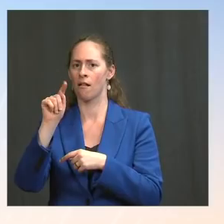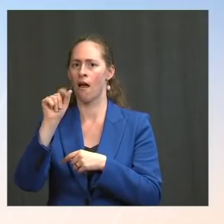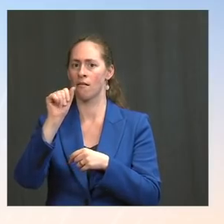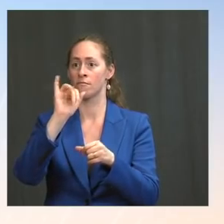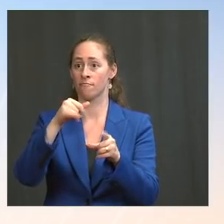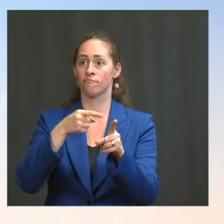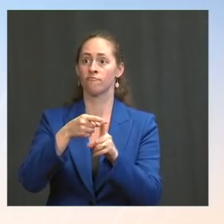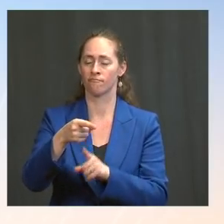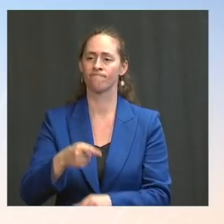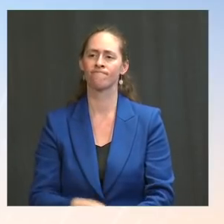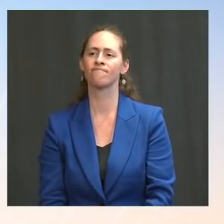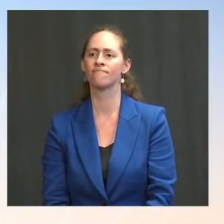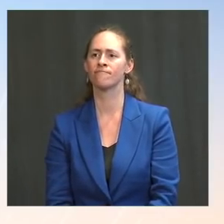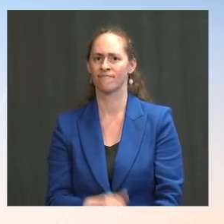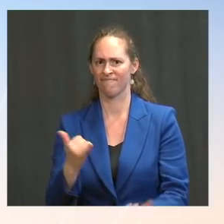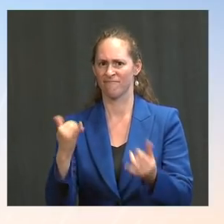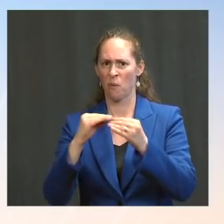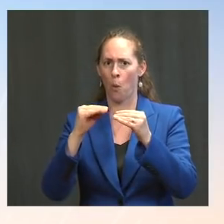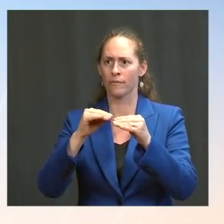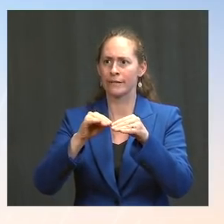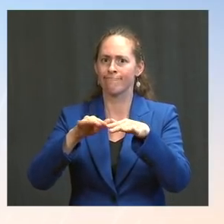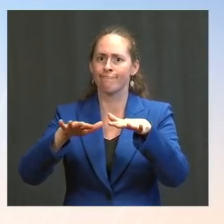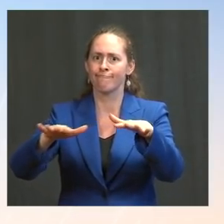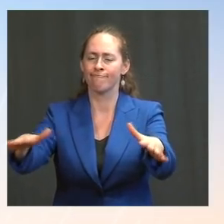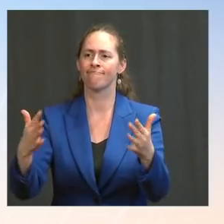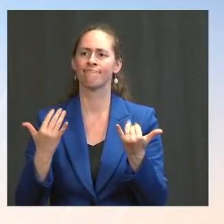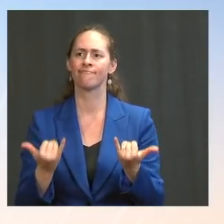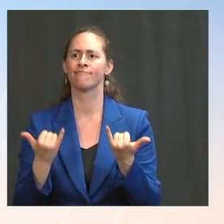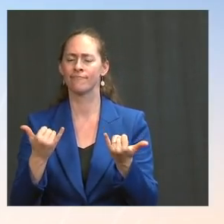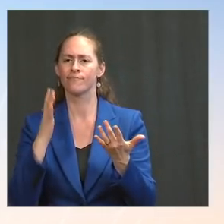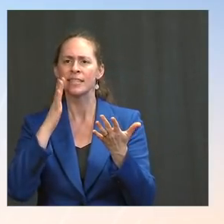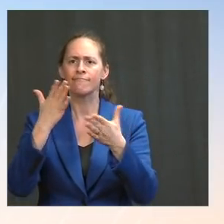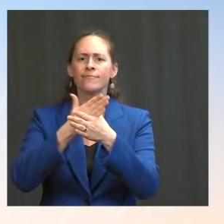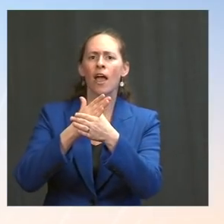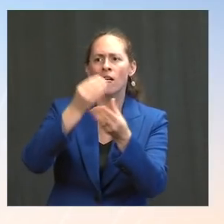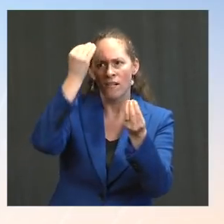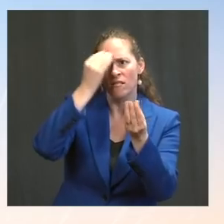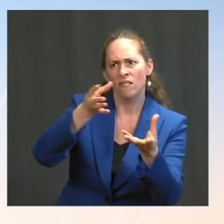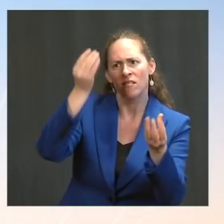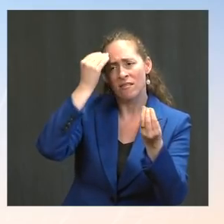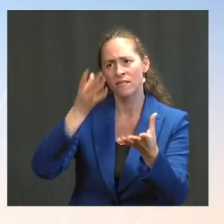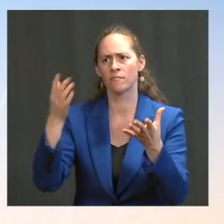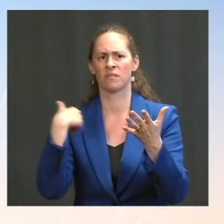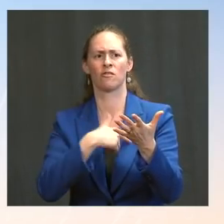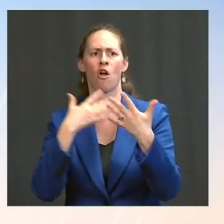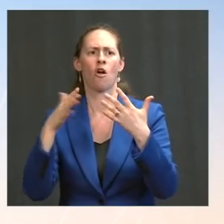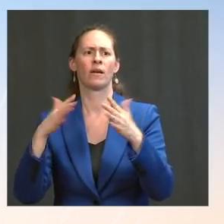virtual assistance, direct sharing of resources. We've already deployed this -- a team to Colorado to collaborate